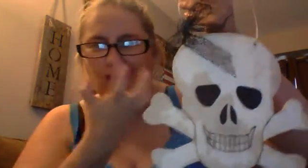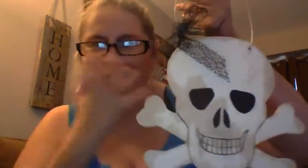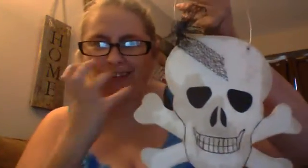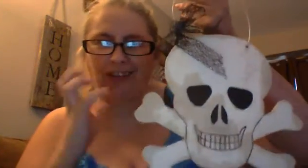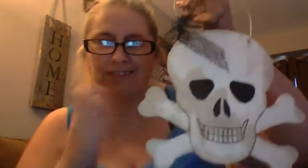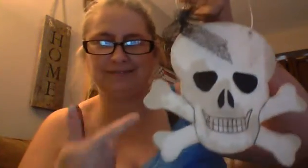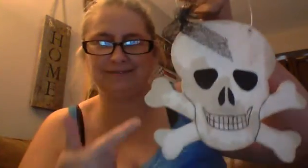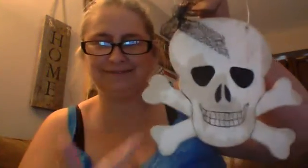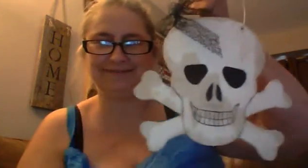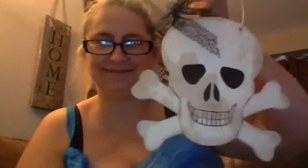Looks alike OLD fade.